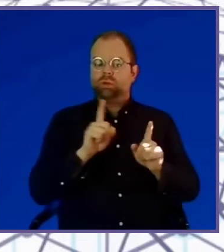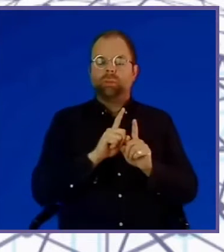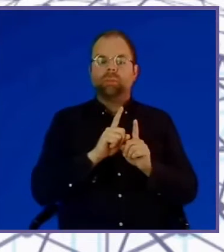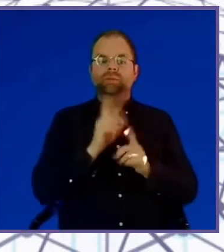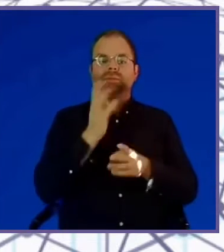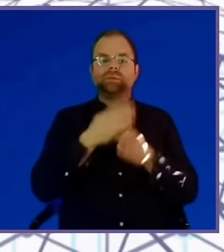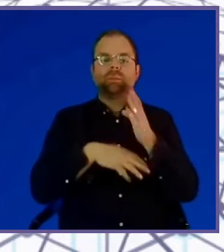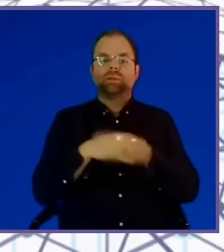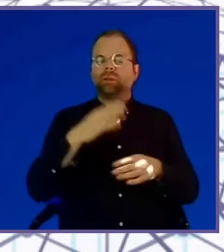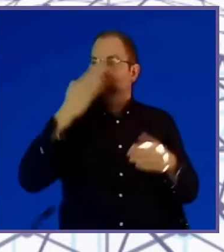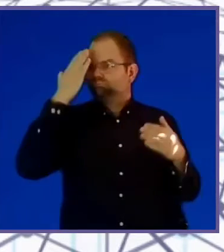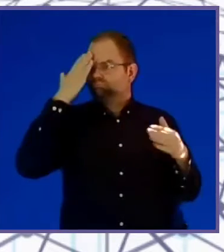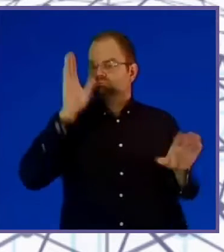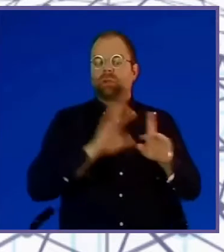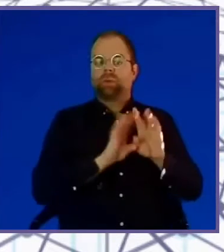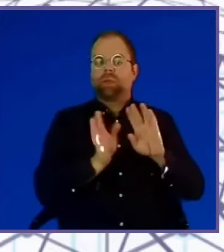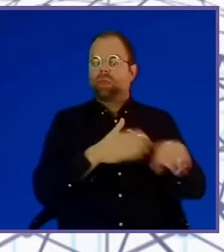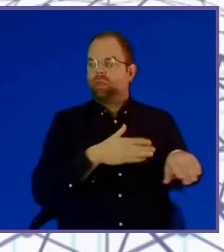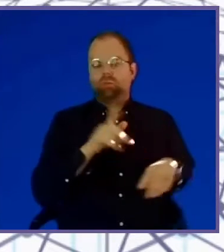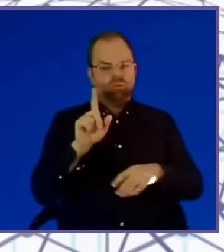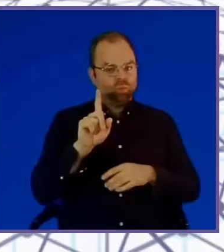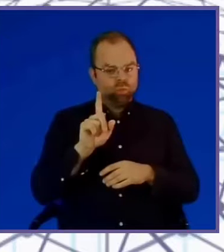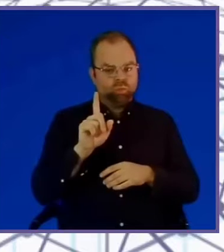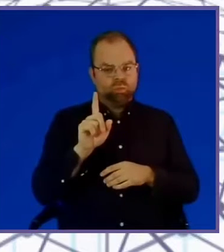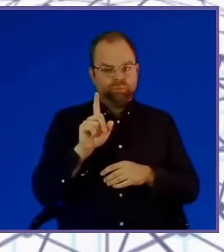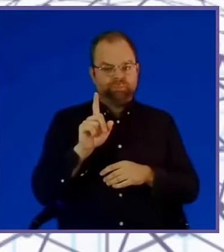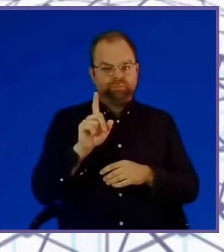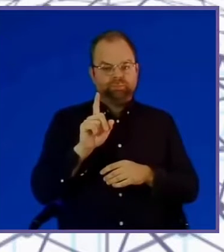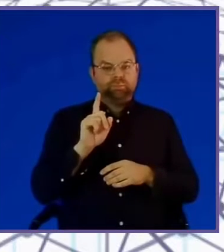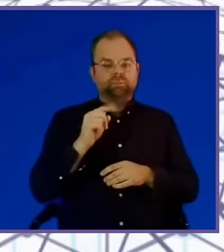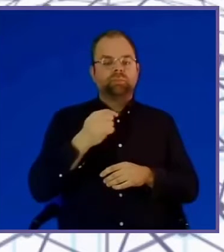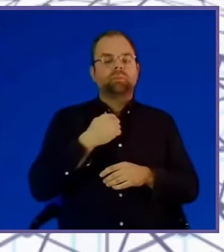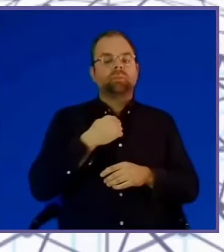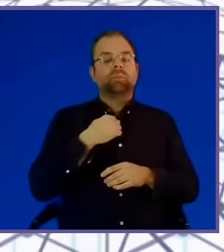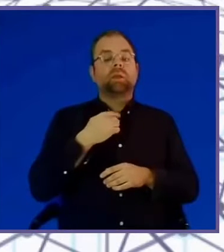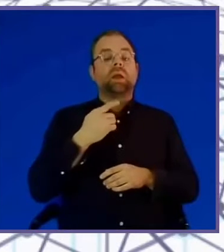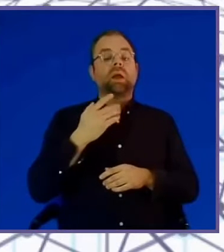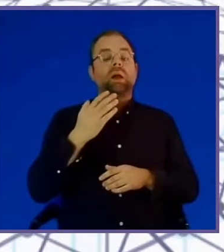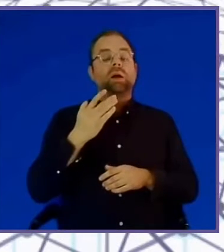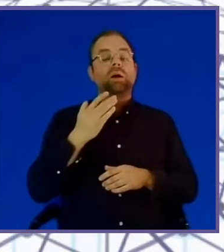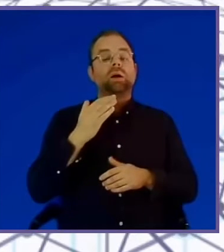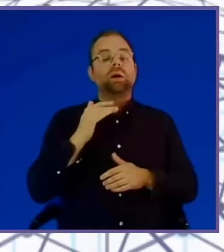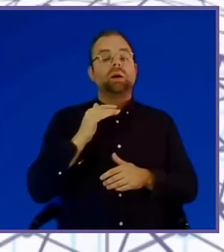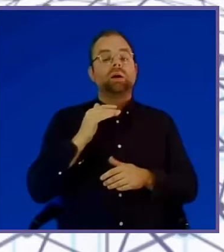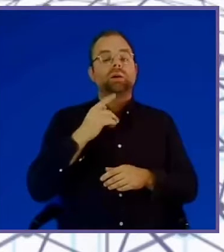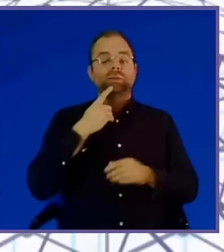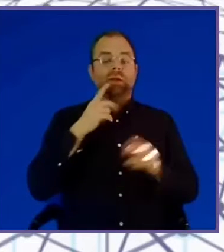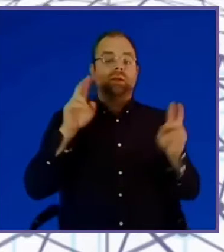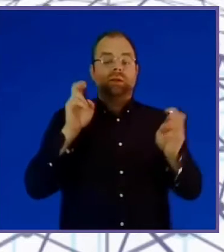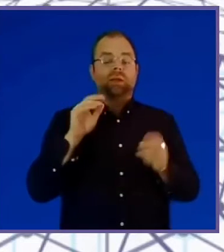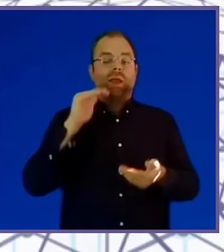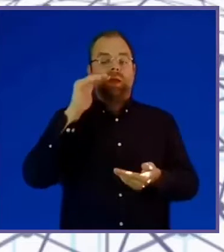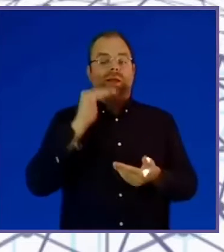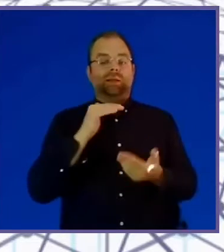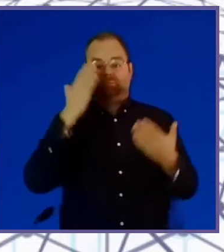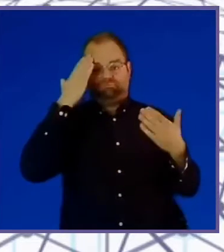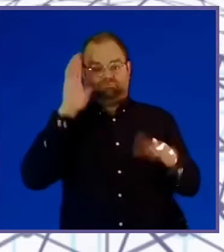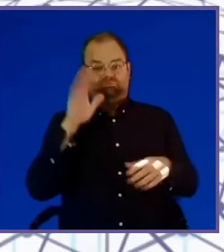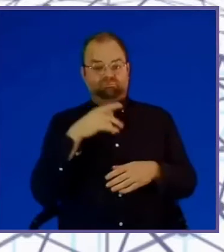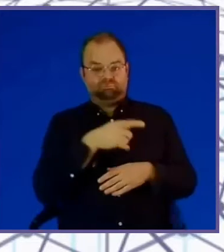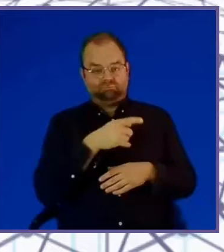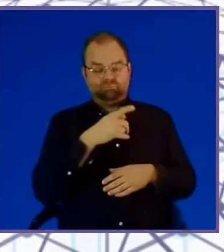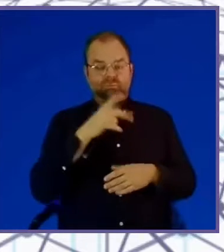Or less mainstream. Because a long, long time ago, when I was still fresh and embarking on